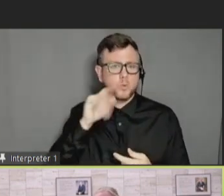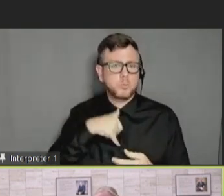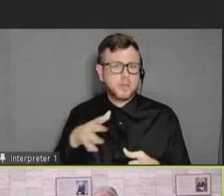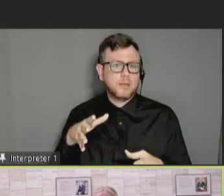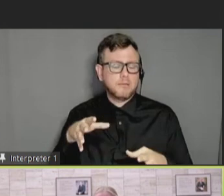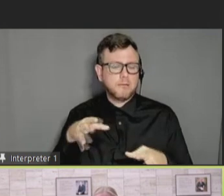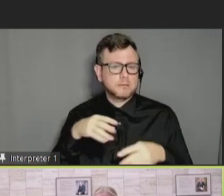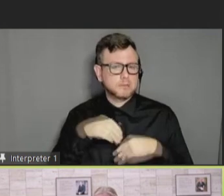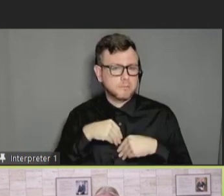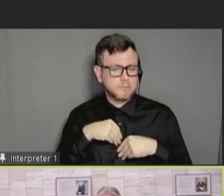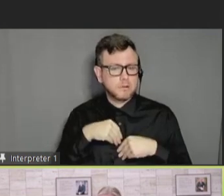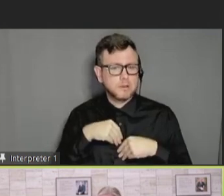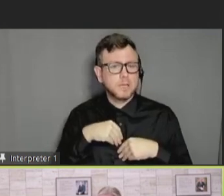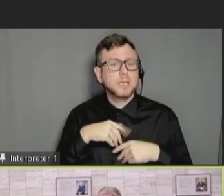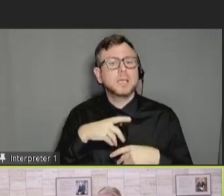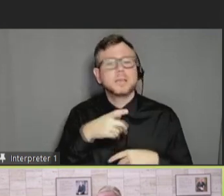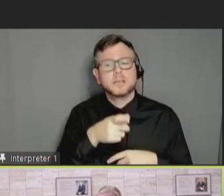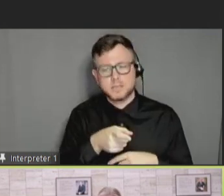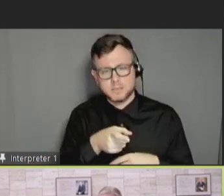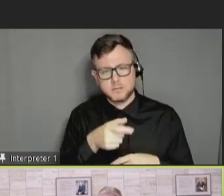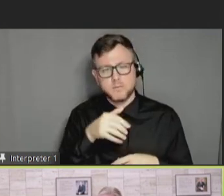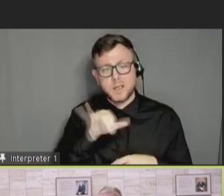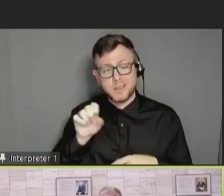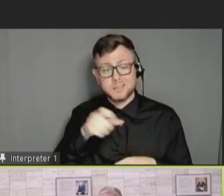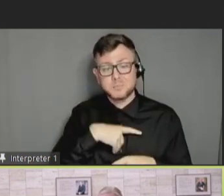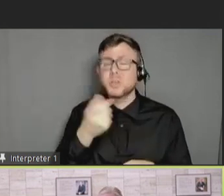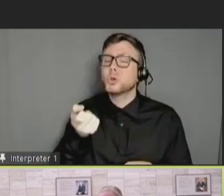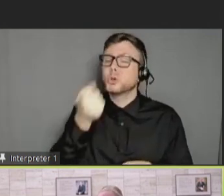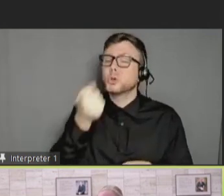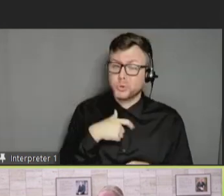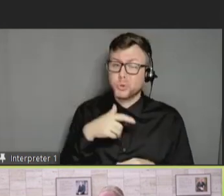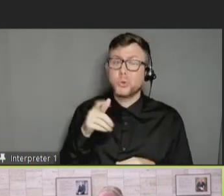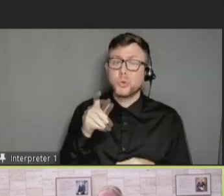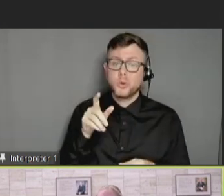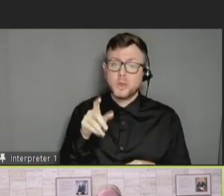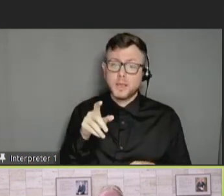we're really thrilled to see that happening. But it is important to note, like , if it